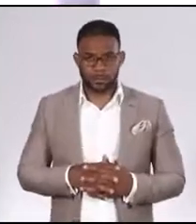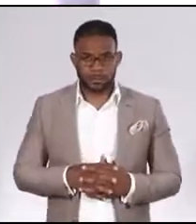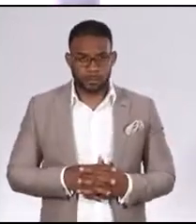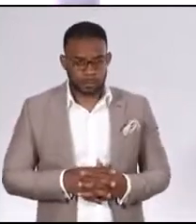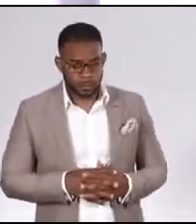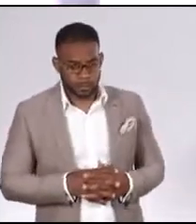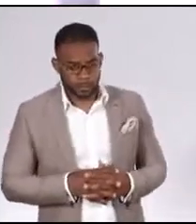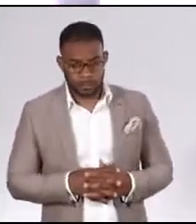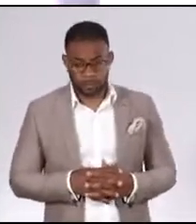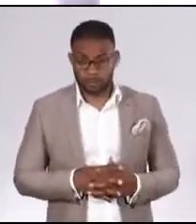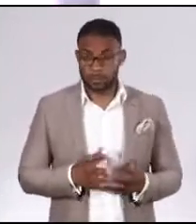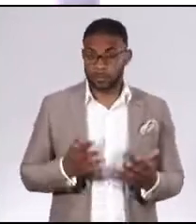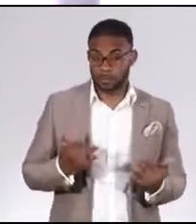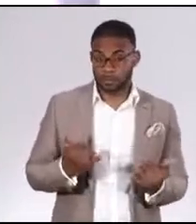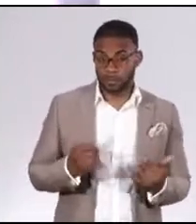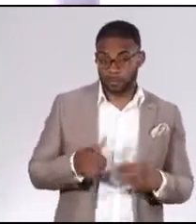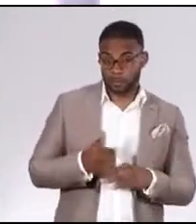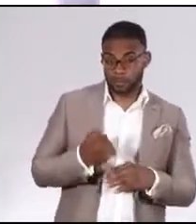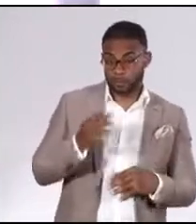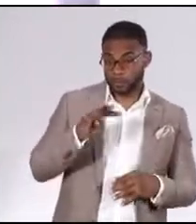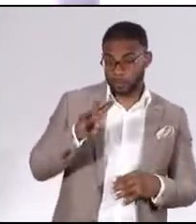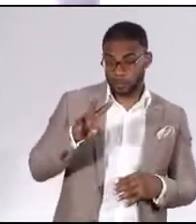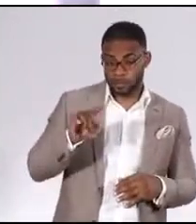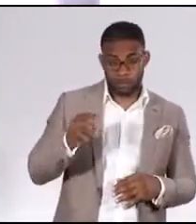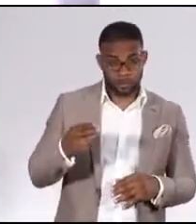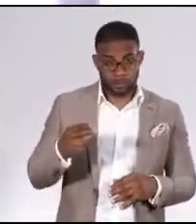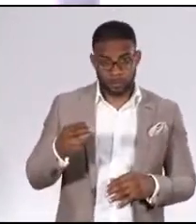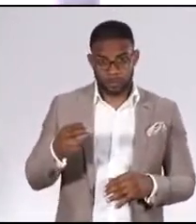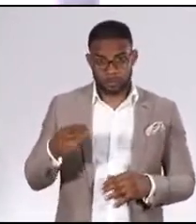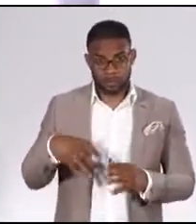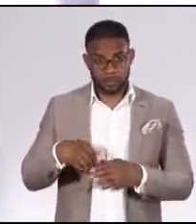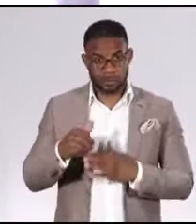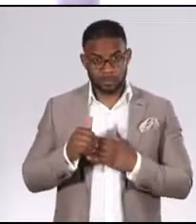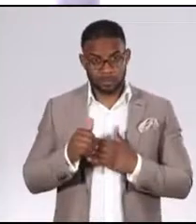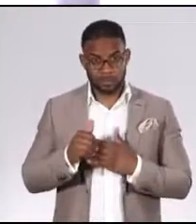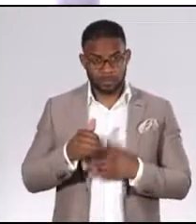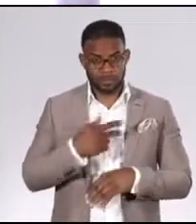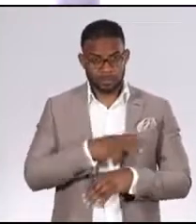so Today marks the 47th externally led patient focused drug development meeting.